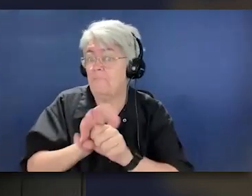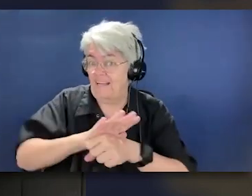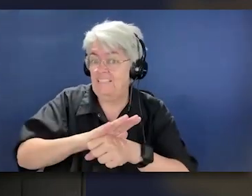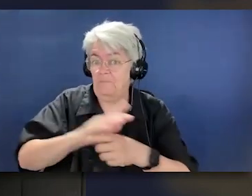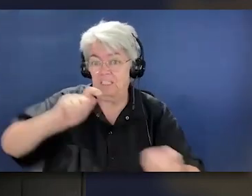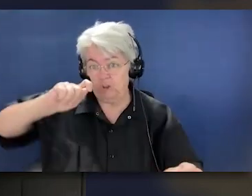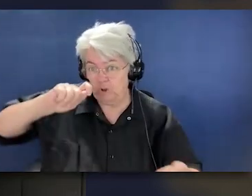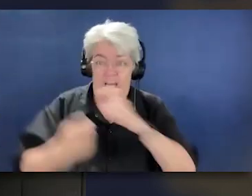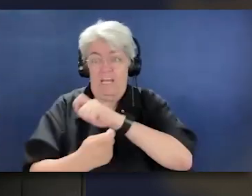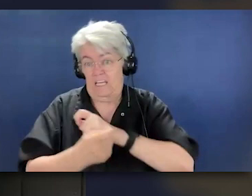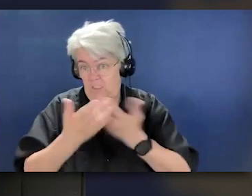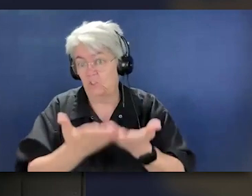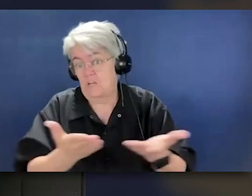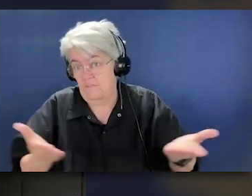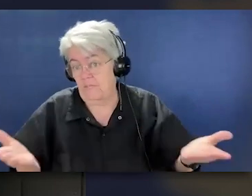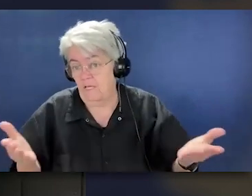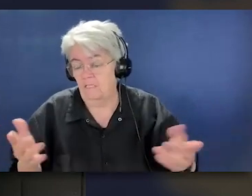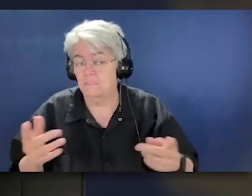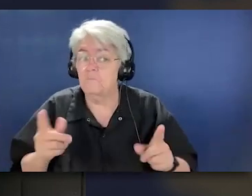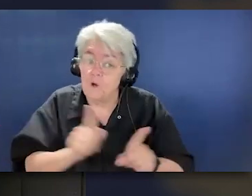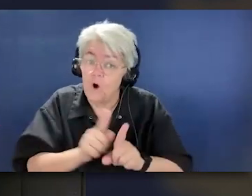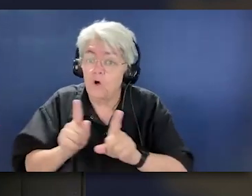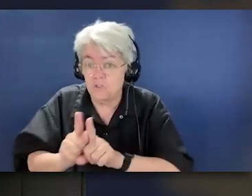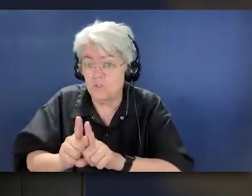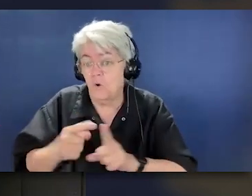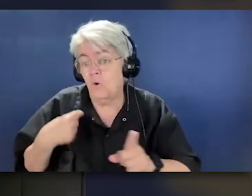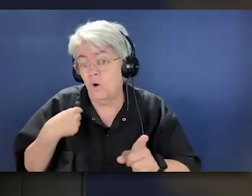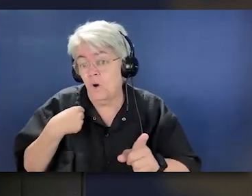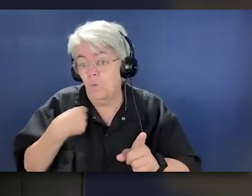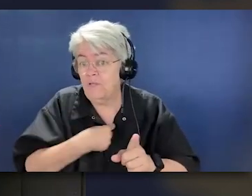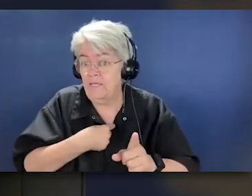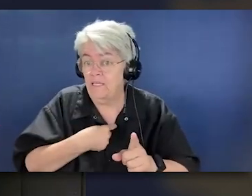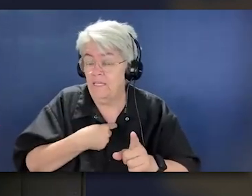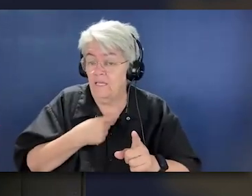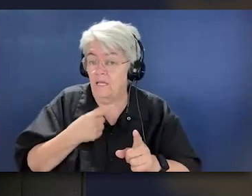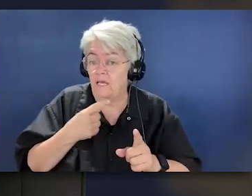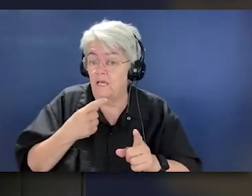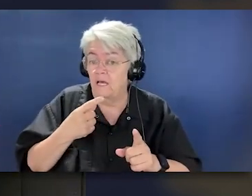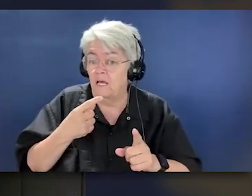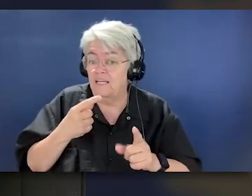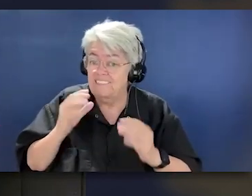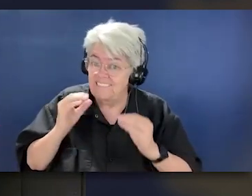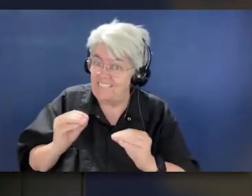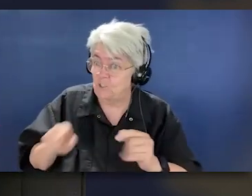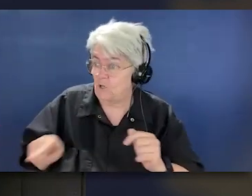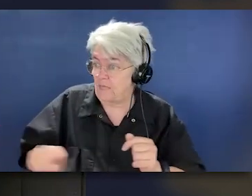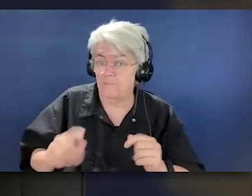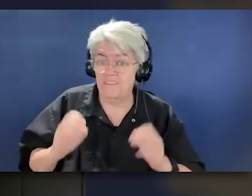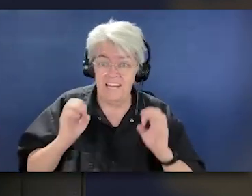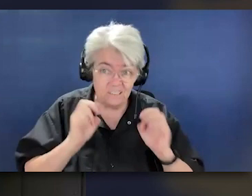but also we have kind of now convinced a generation that education is just for work,